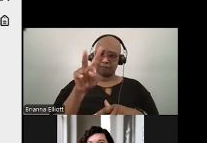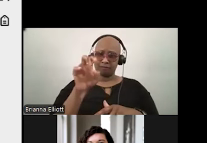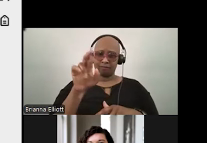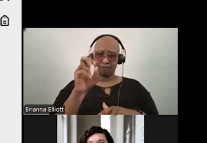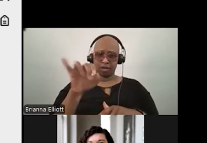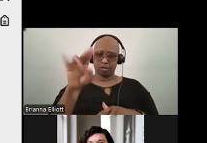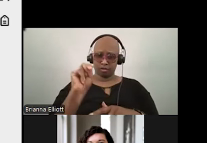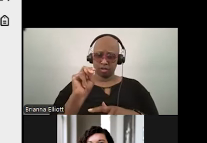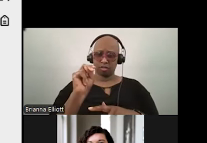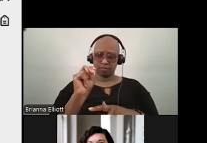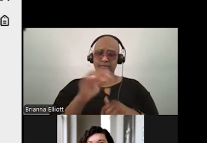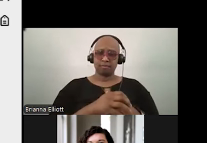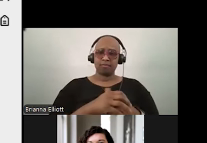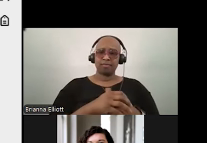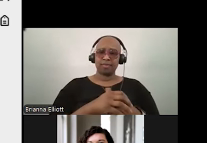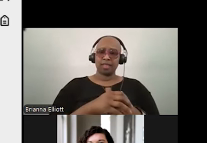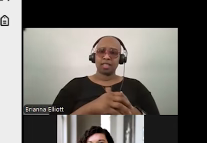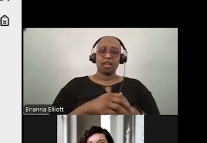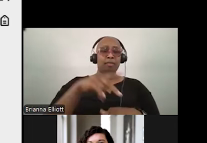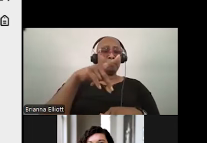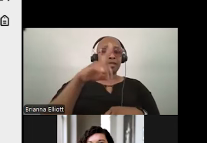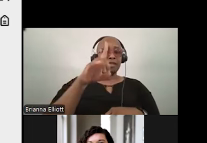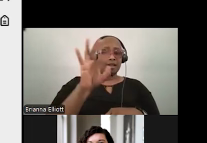difficult and might not be accessible, you're going to see if there's an alternate version of